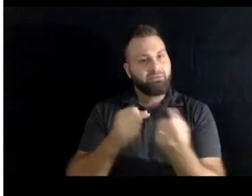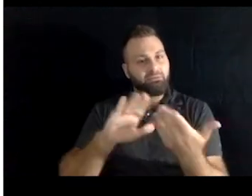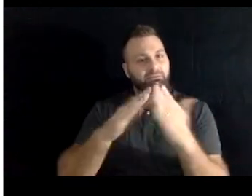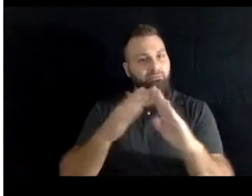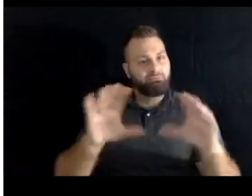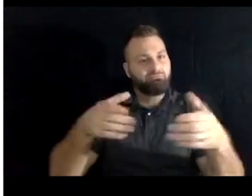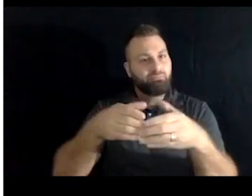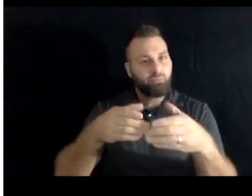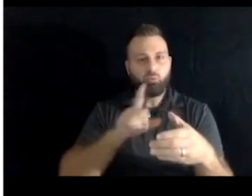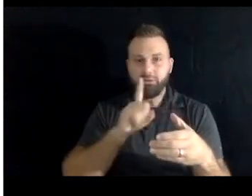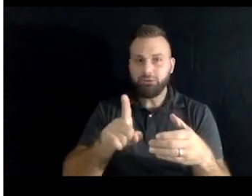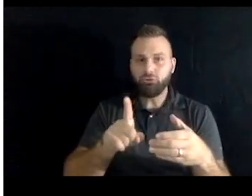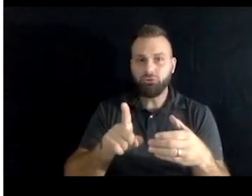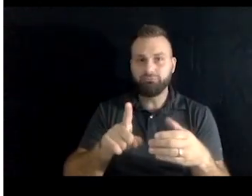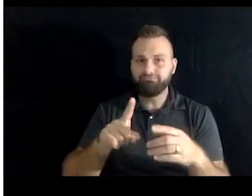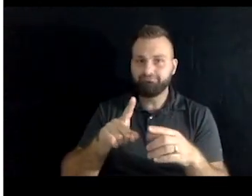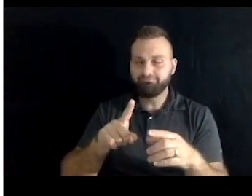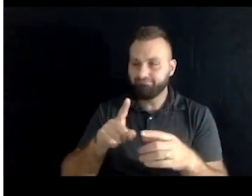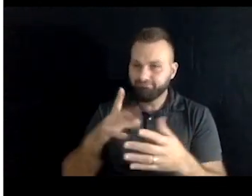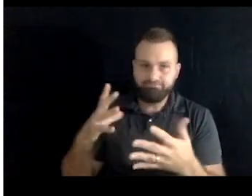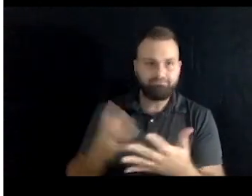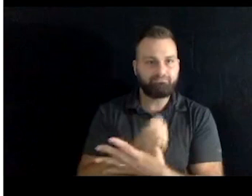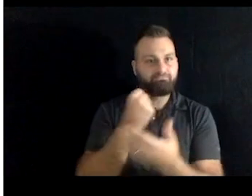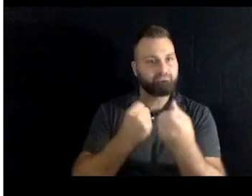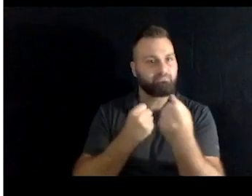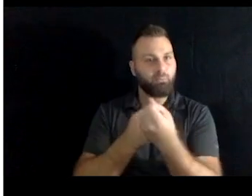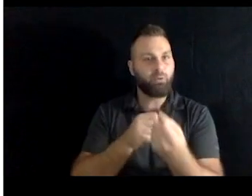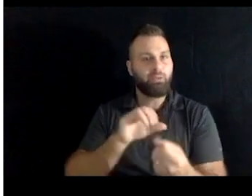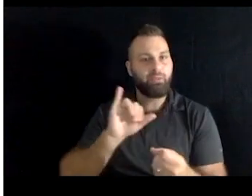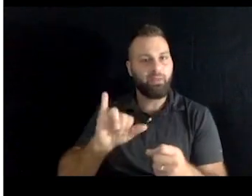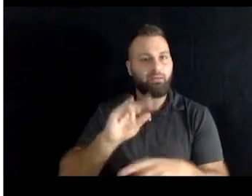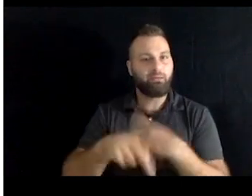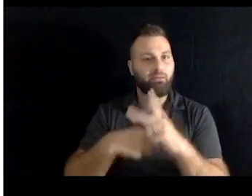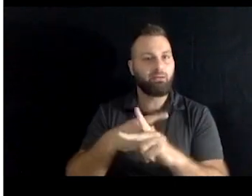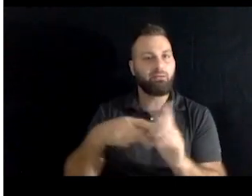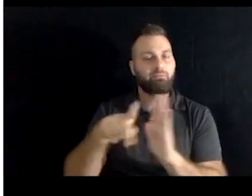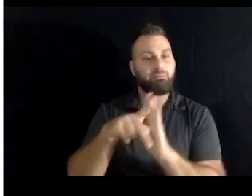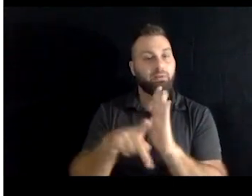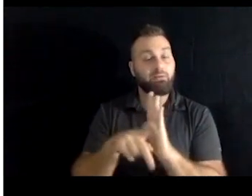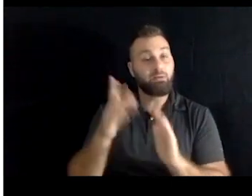should really be championing those types of policies because they can